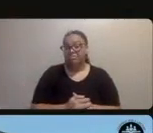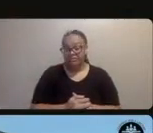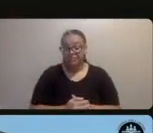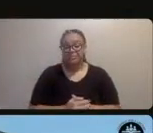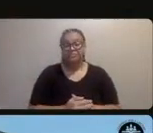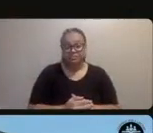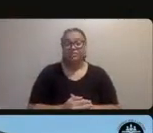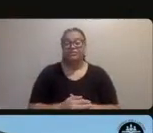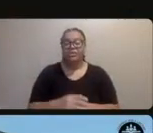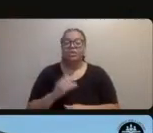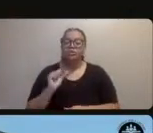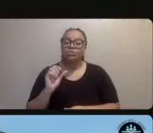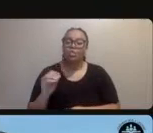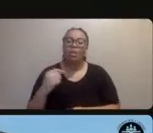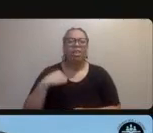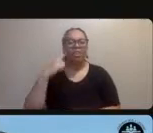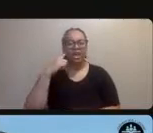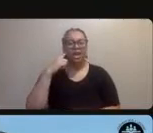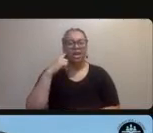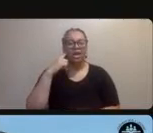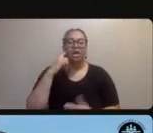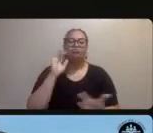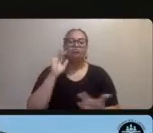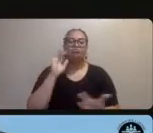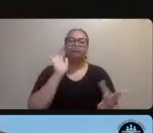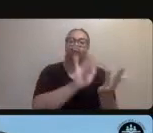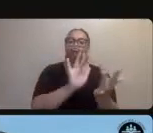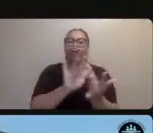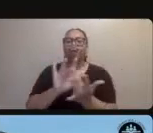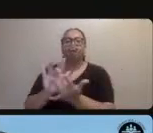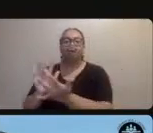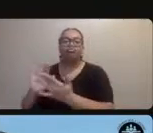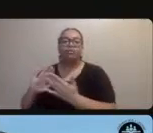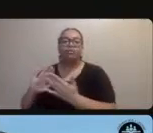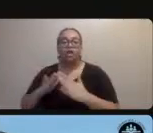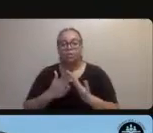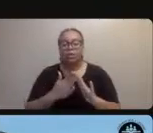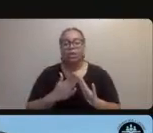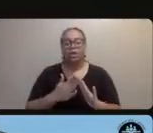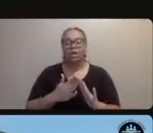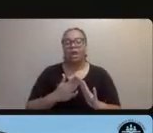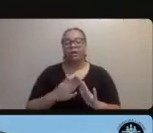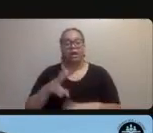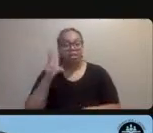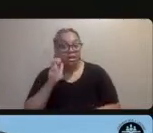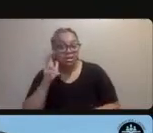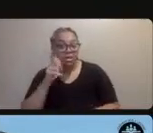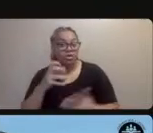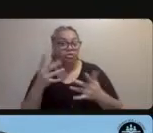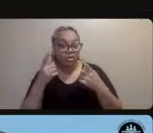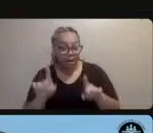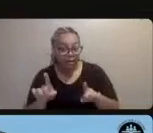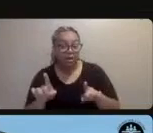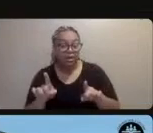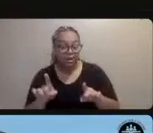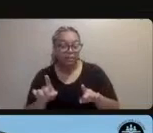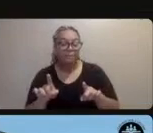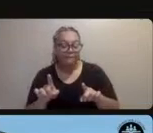WE HAVEN'T BEEN ASKED FOR INPUT